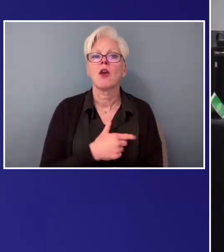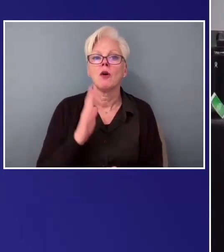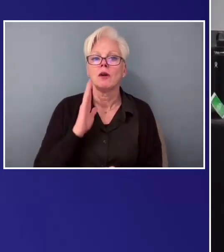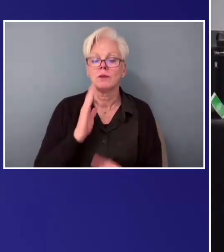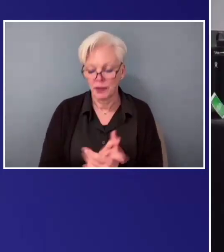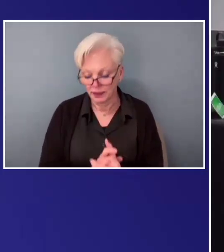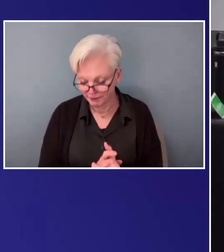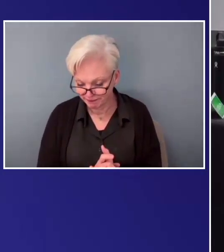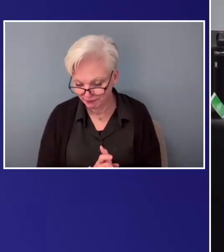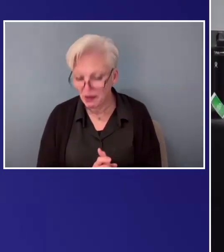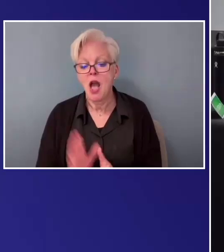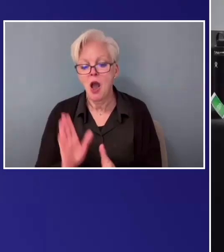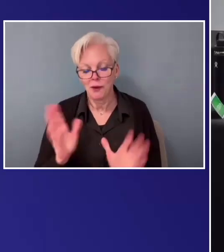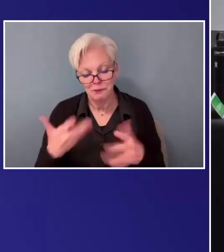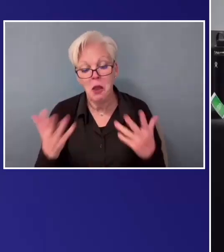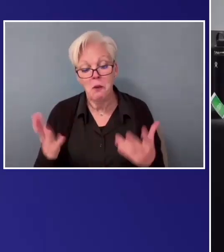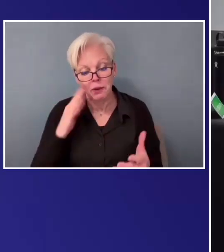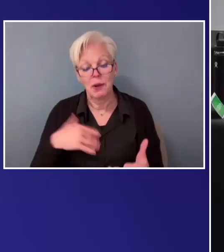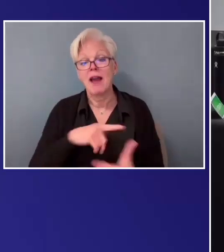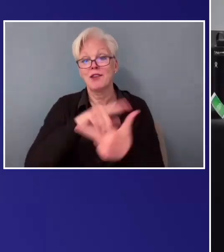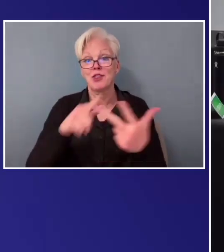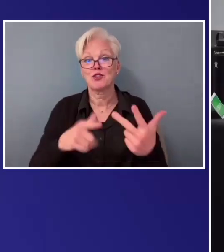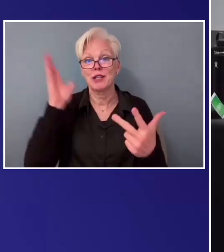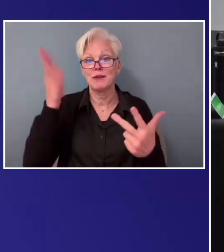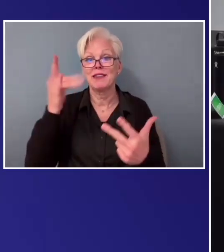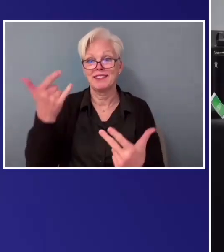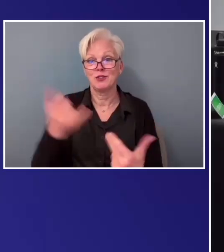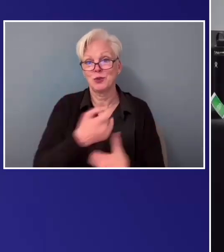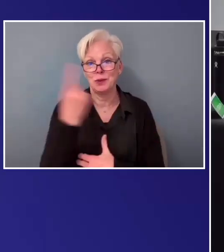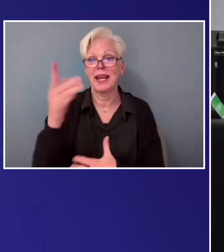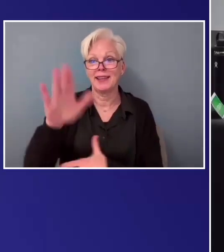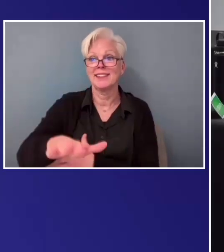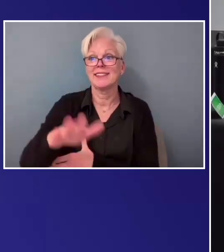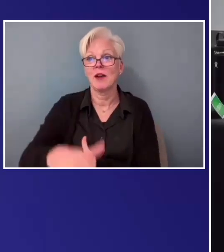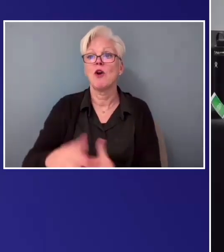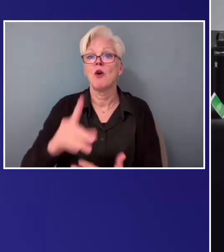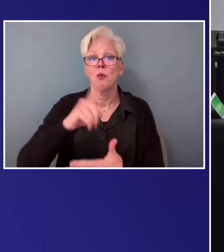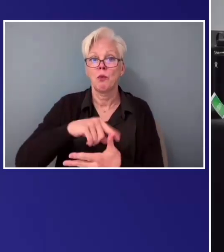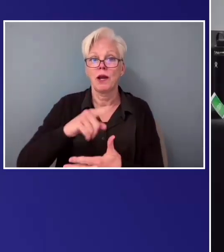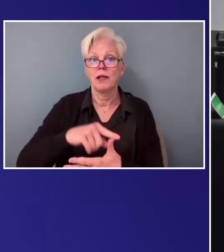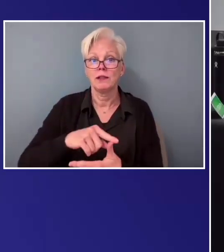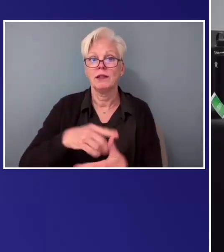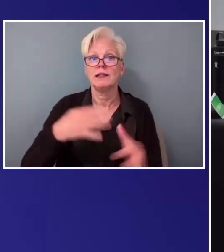well, we're going to have three presentations this afternoon. So one of them will be on the definitions,